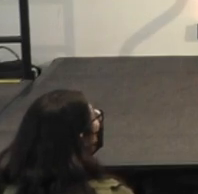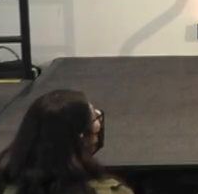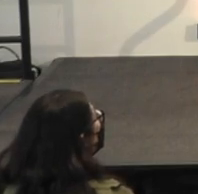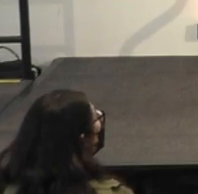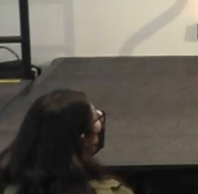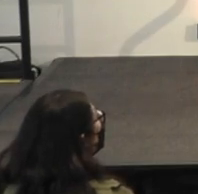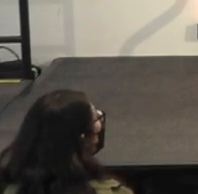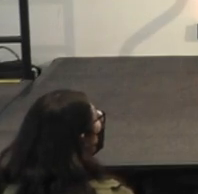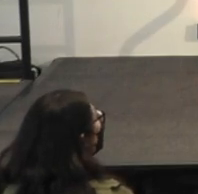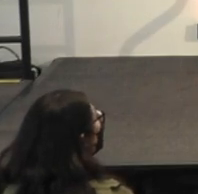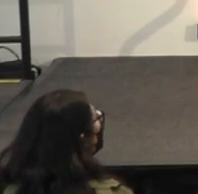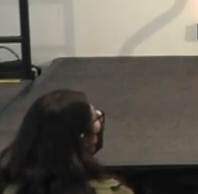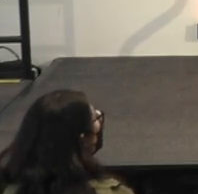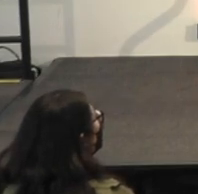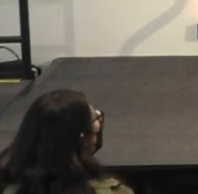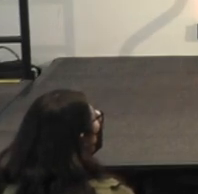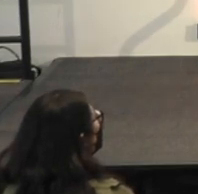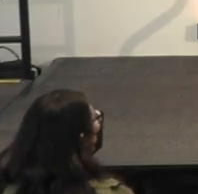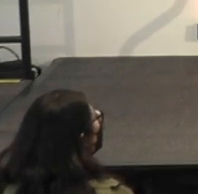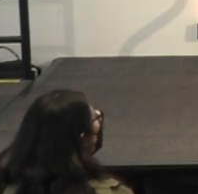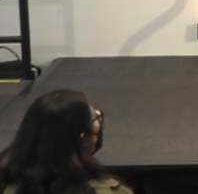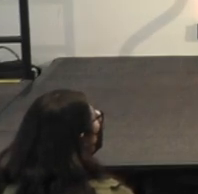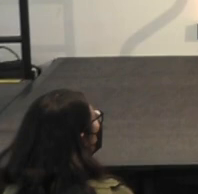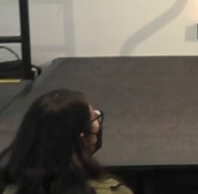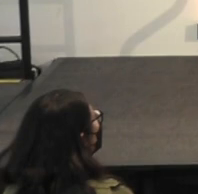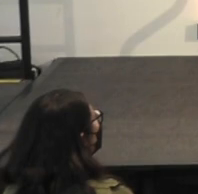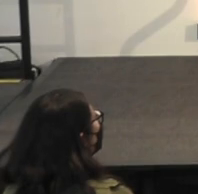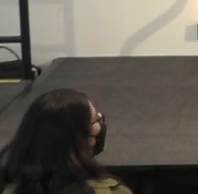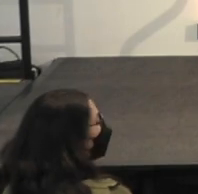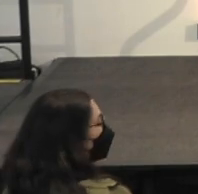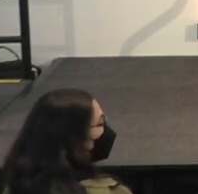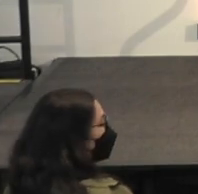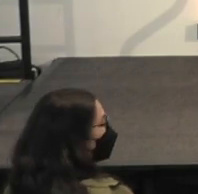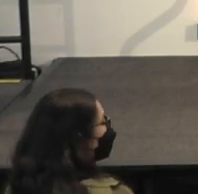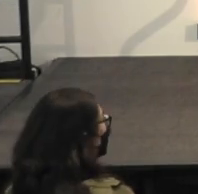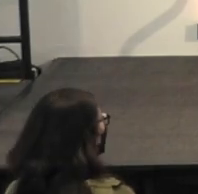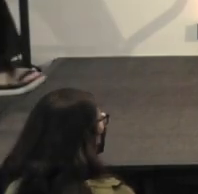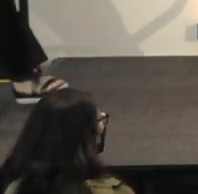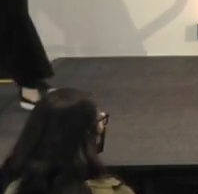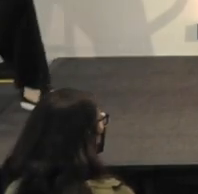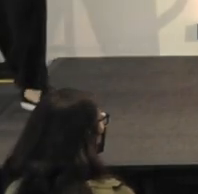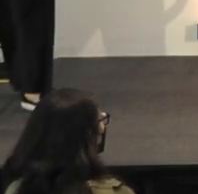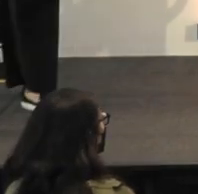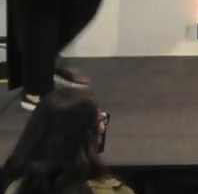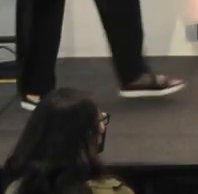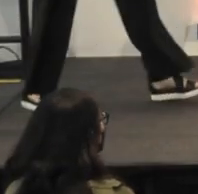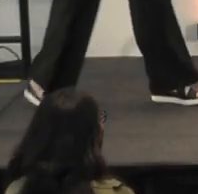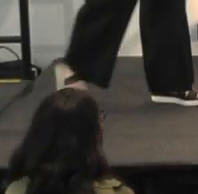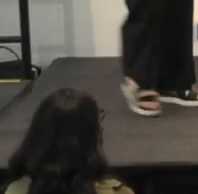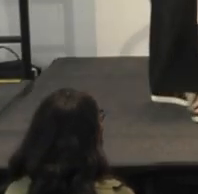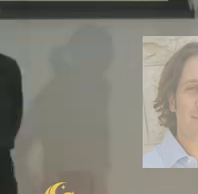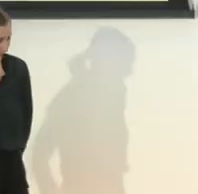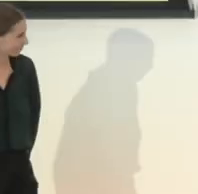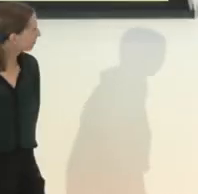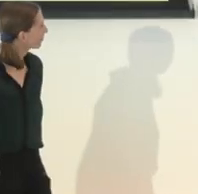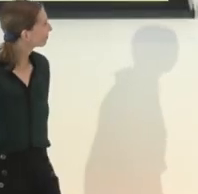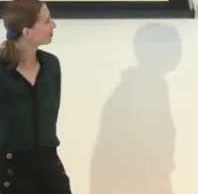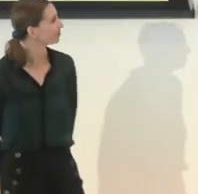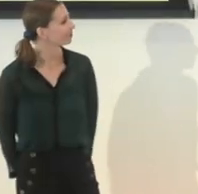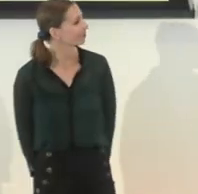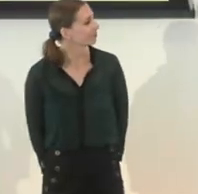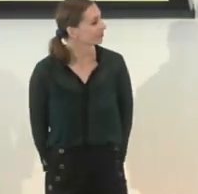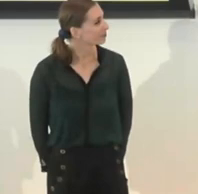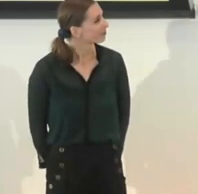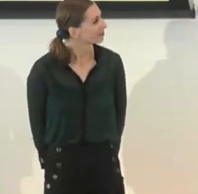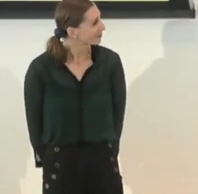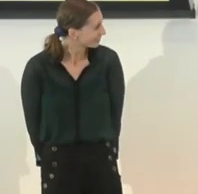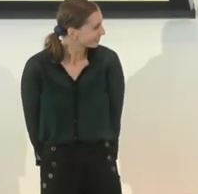Tabitha and Jerry who was one of the PIs along with the other wonderful people. Then we have five